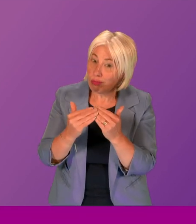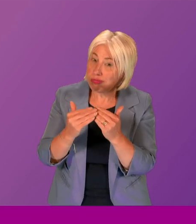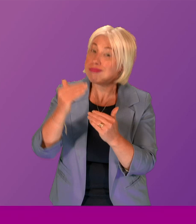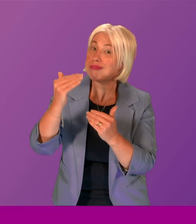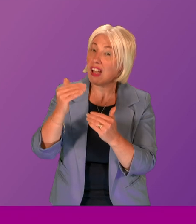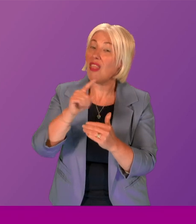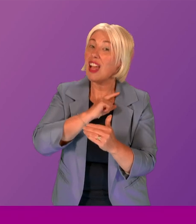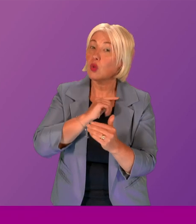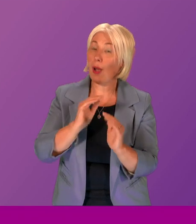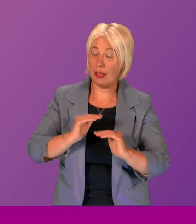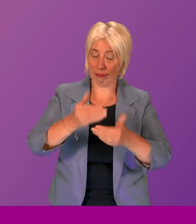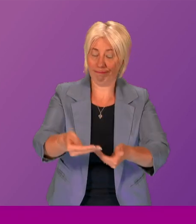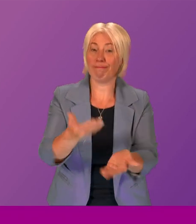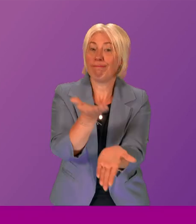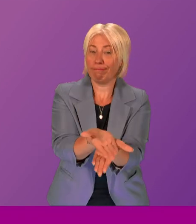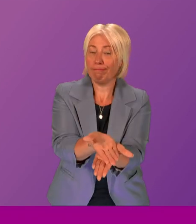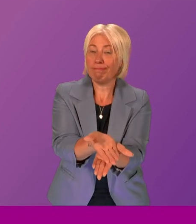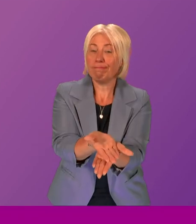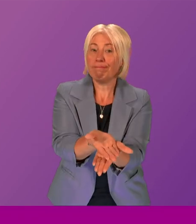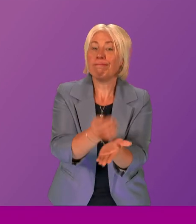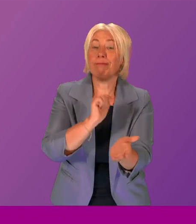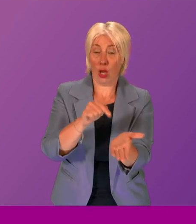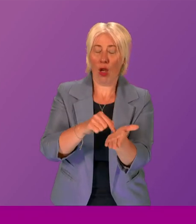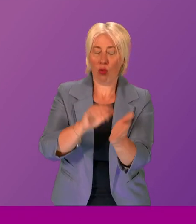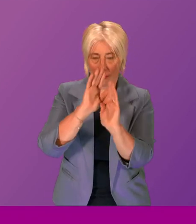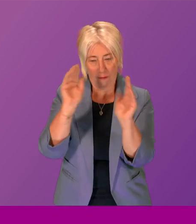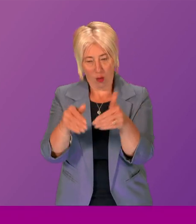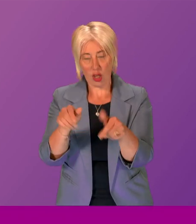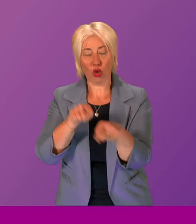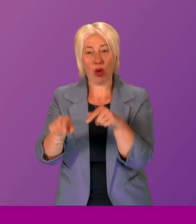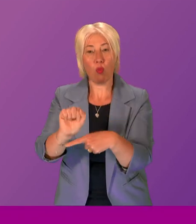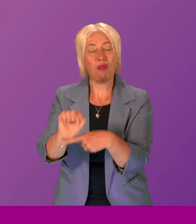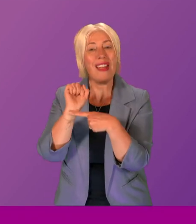has been introduced. The bill brings a renewed focus on prevention, so that households do not